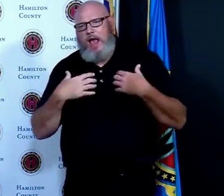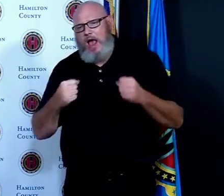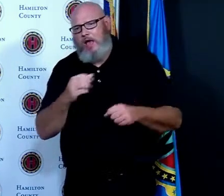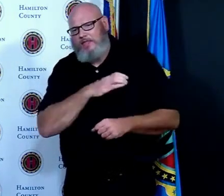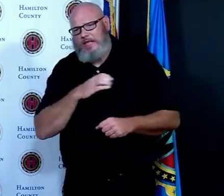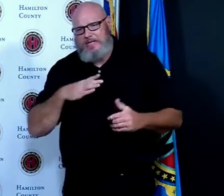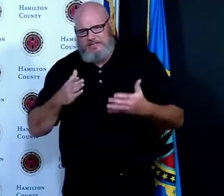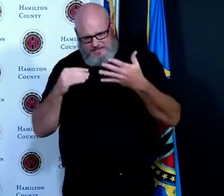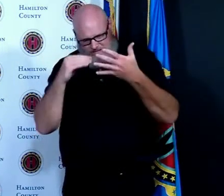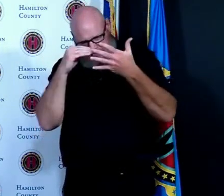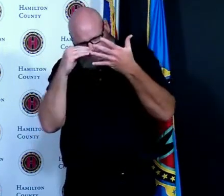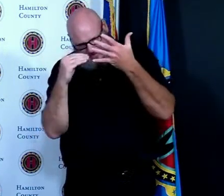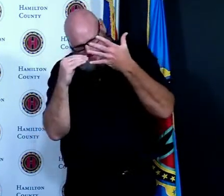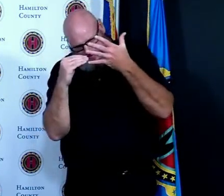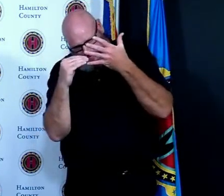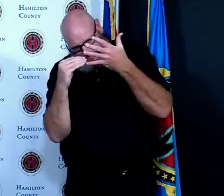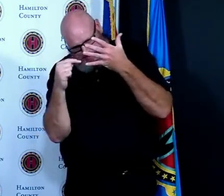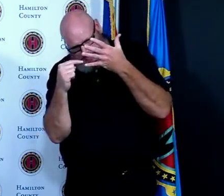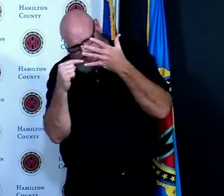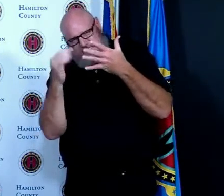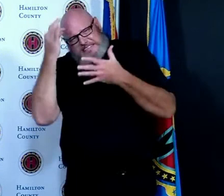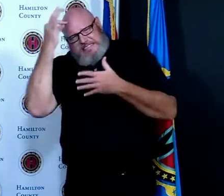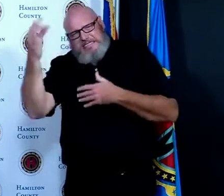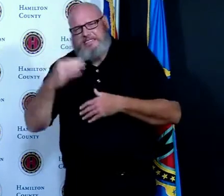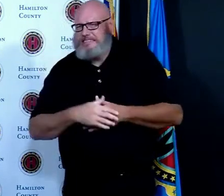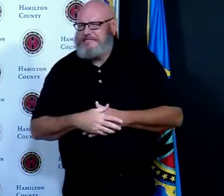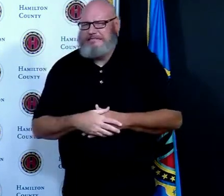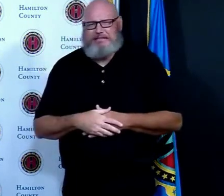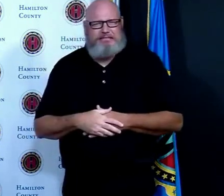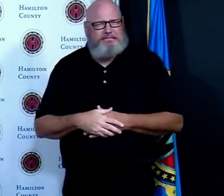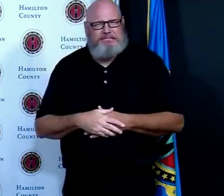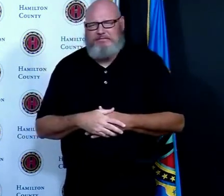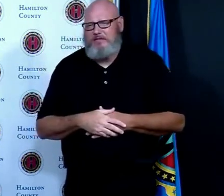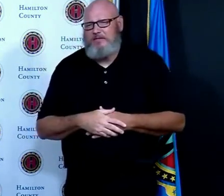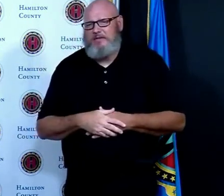reliance on asking people to do the right thing and follow the advice of medical and health